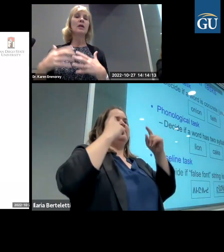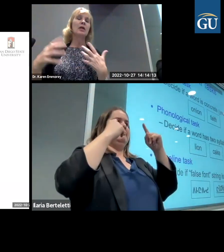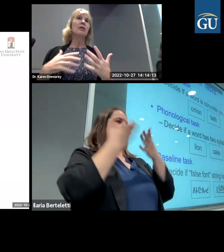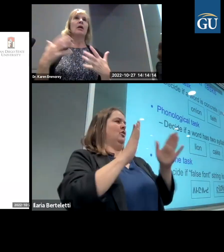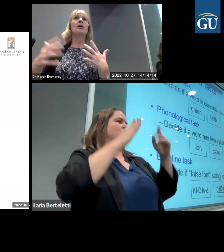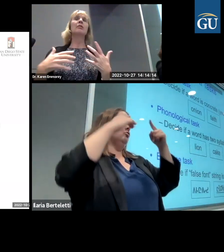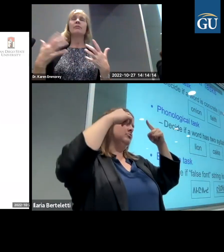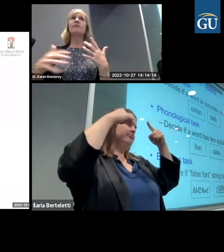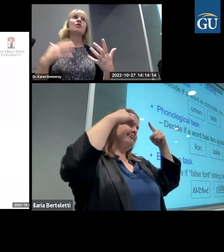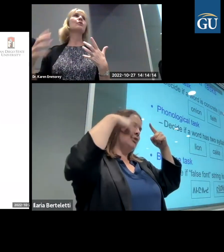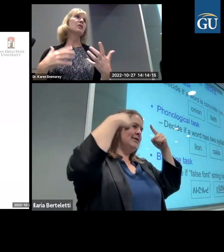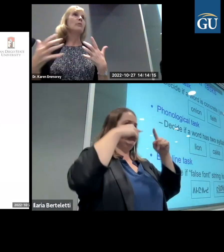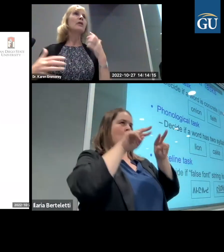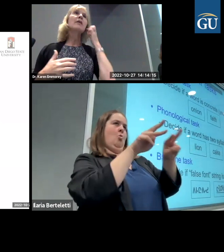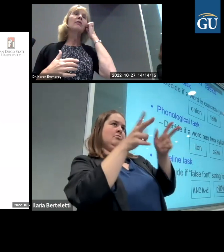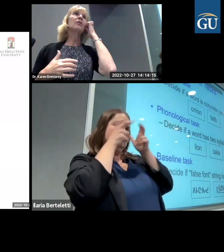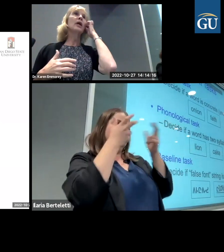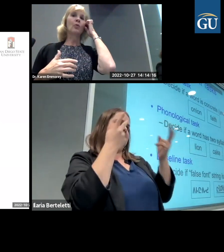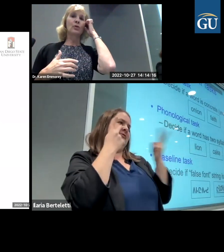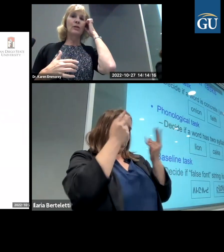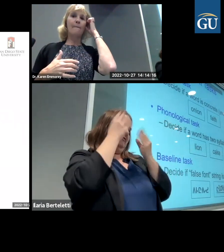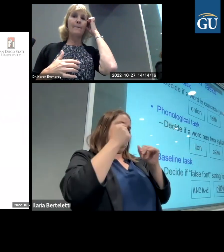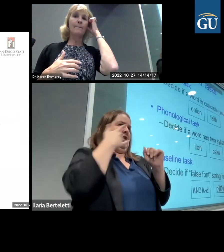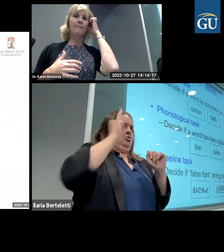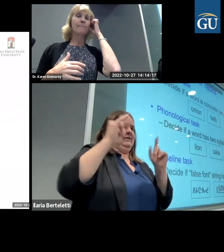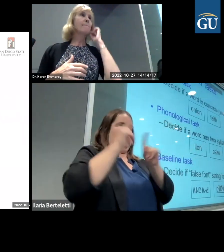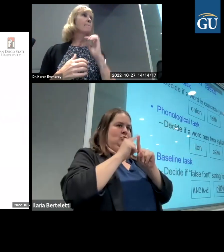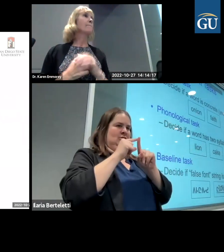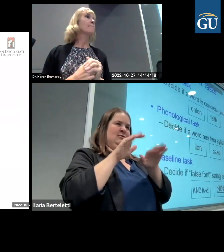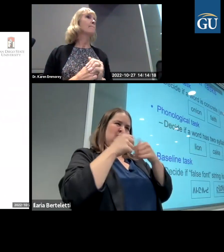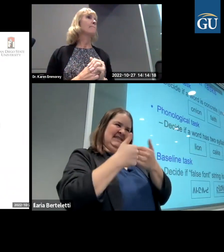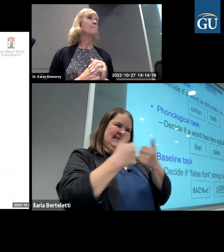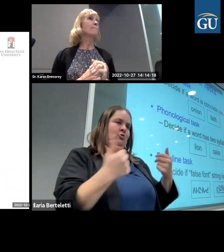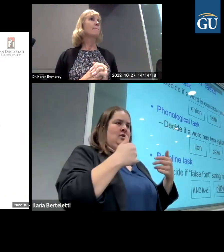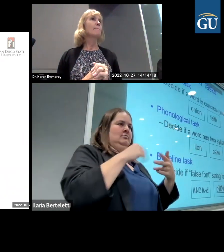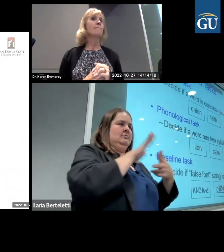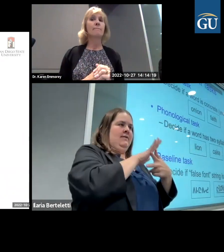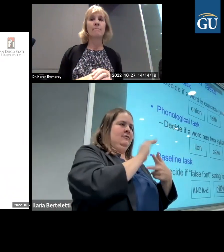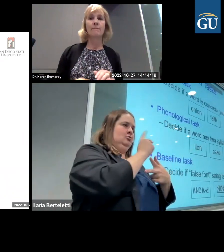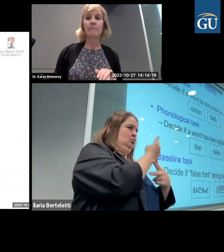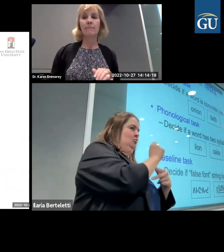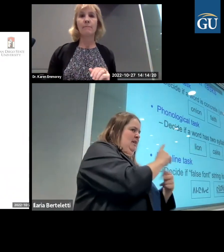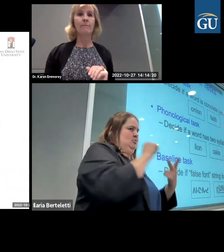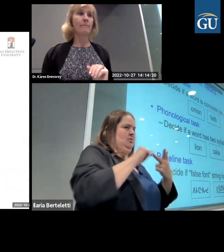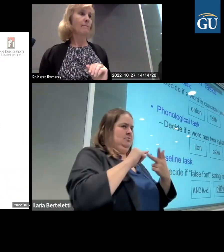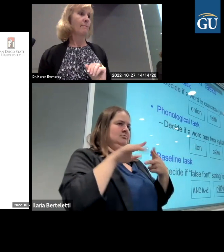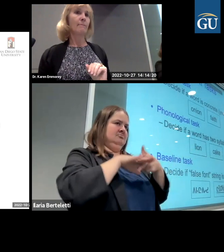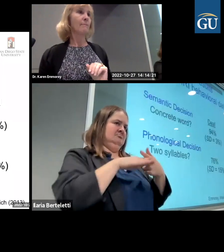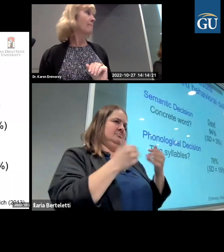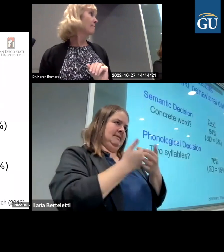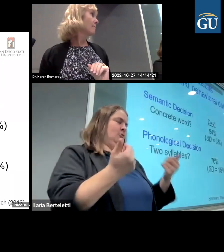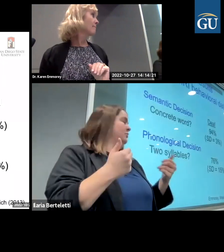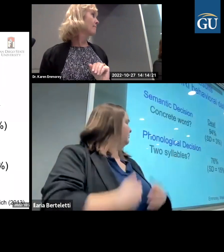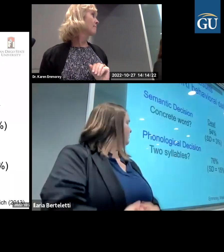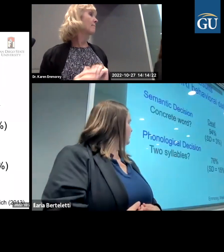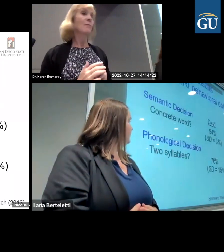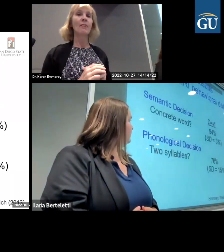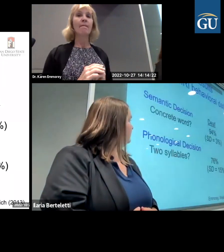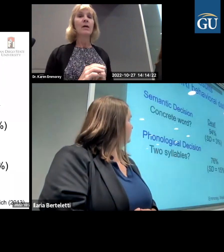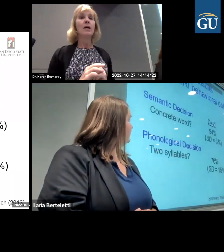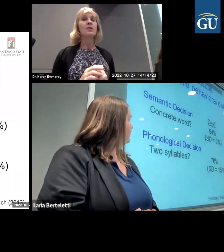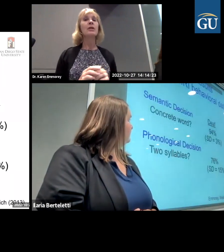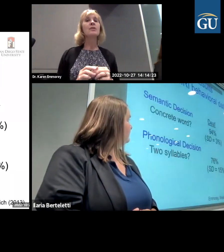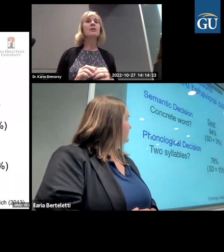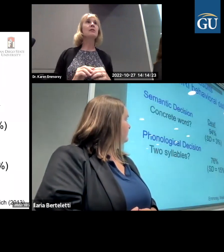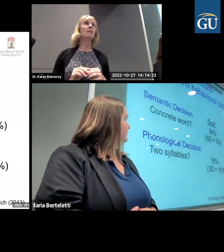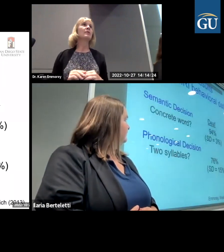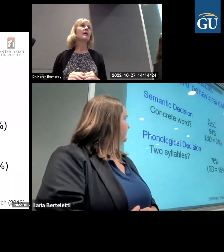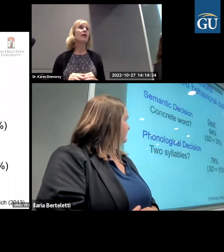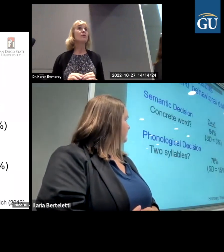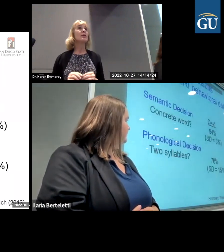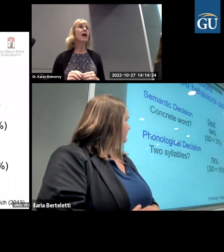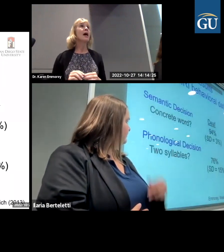So here's the data on those tasks that they did while they were in the scanner. Um! You can see that the both groups um scored very well on the concrete. This decision, and there was no difference between the two